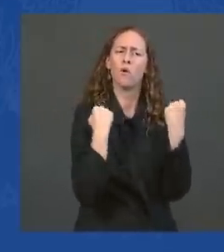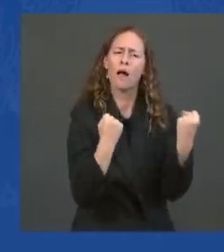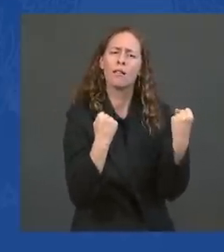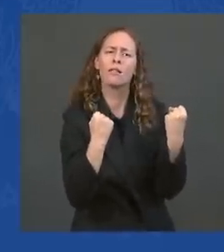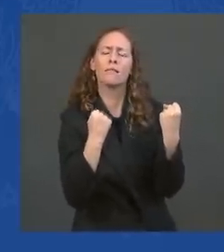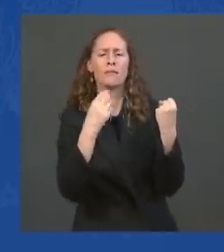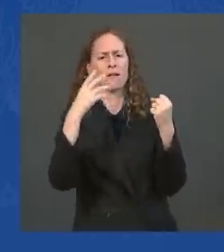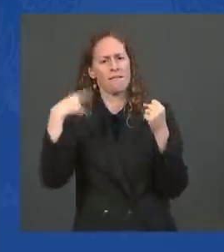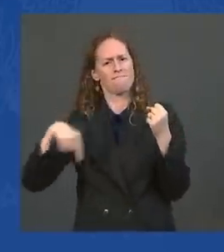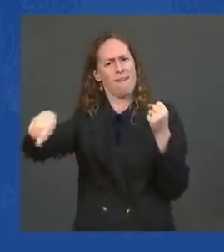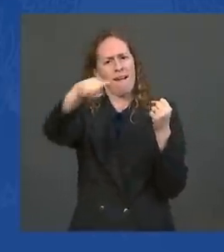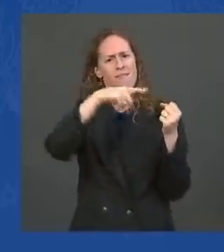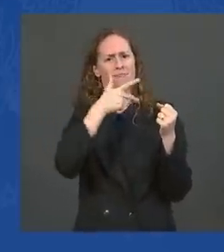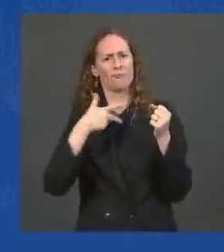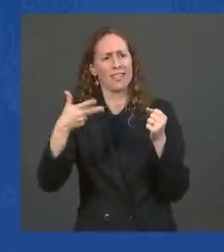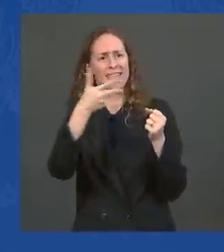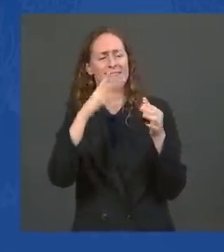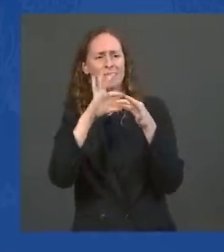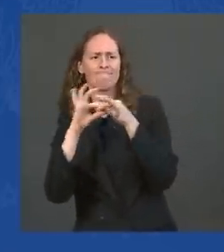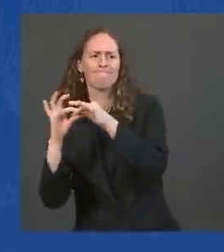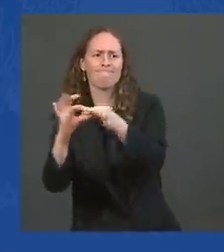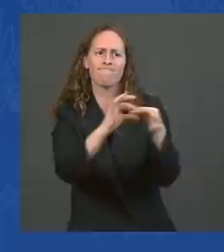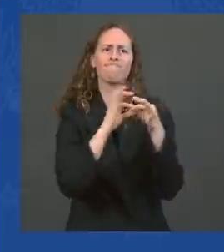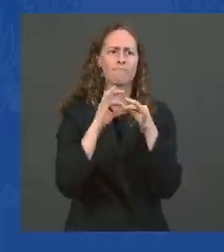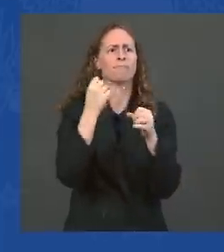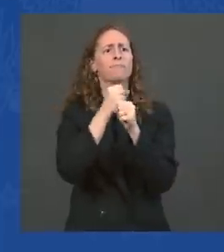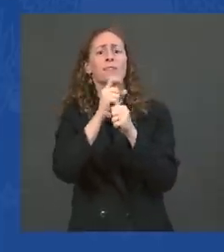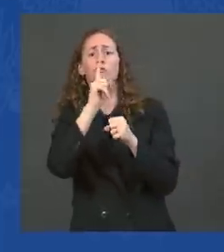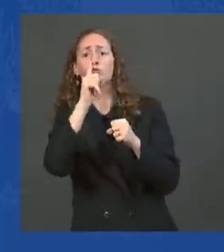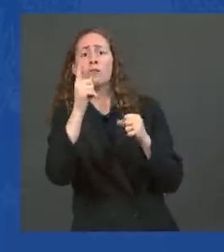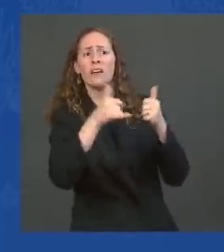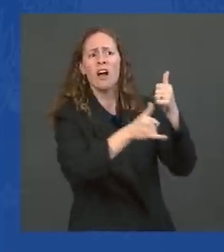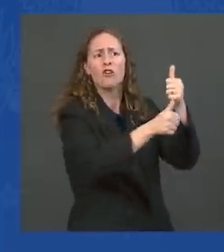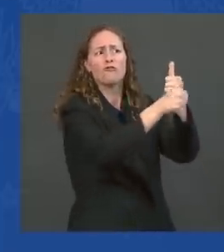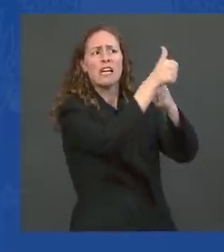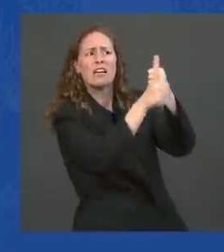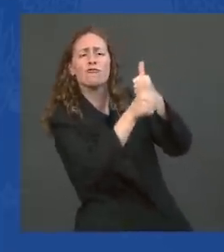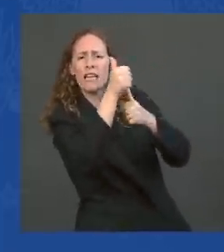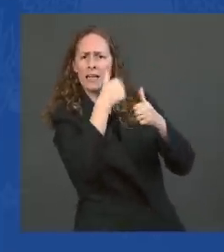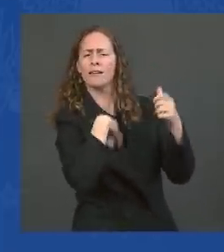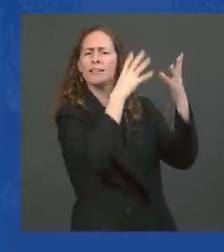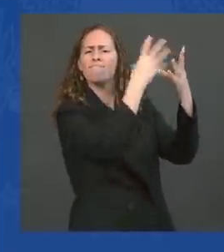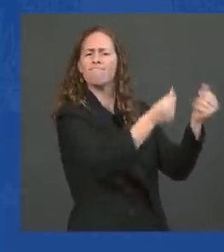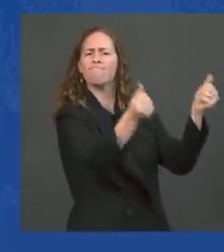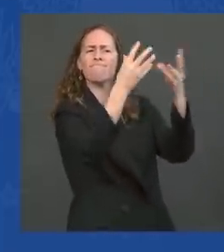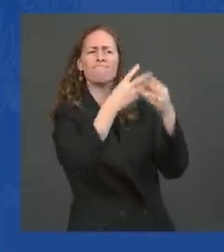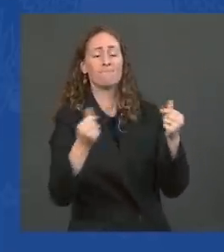to better meet the threats of today and tomorrow. It's about connecting America's existing allies and partners